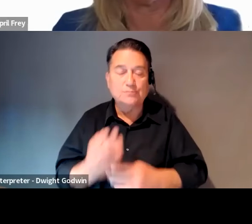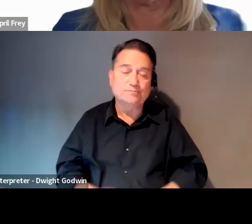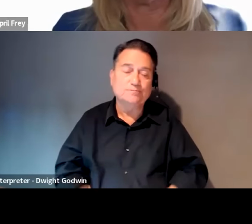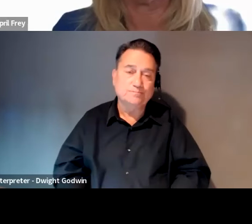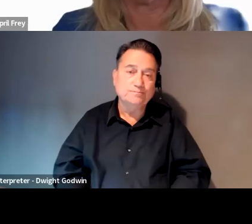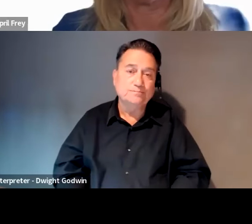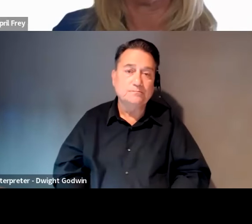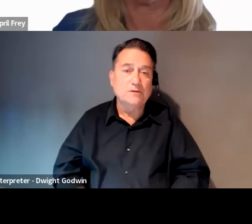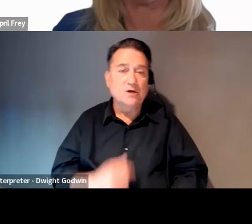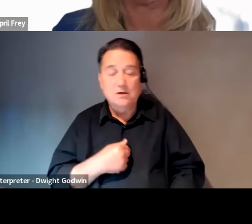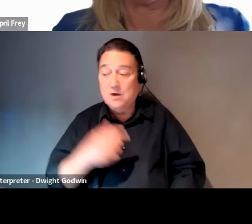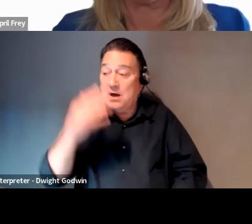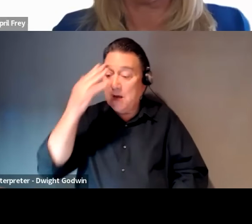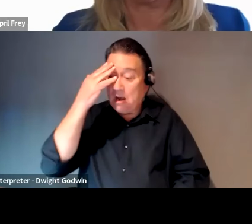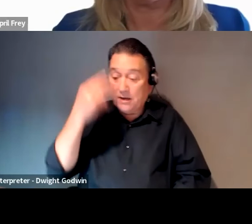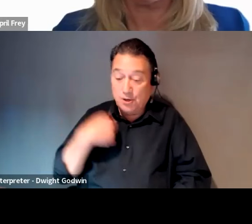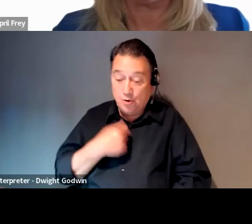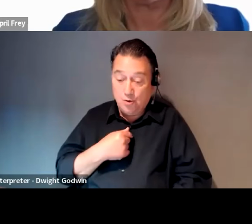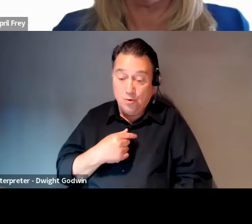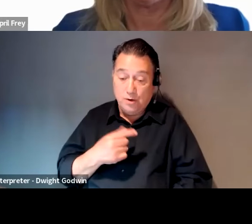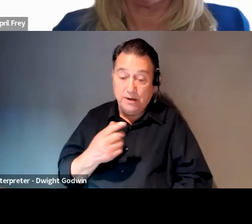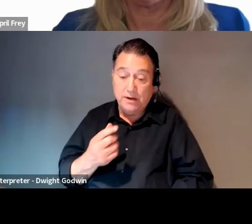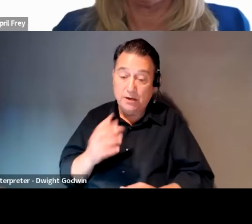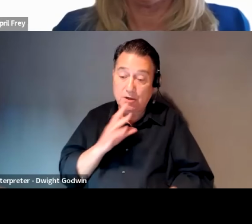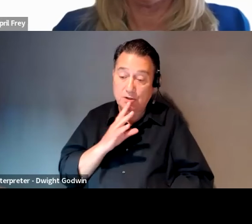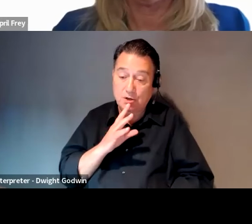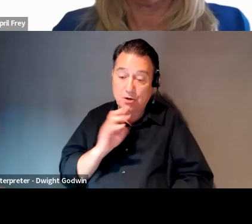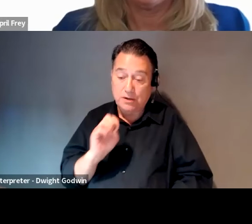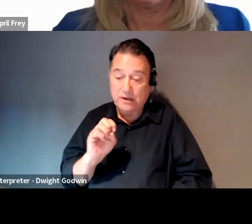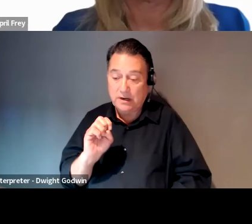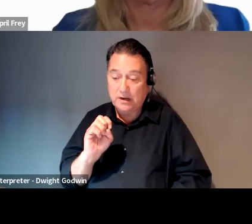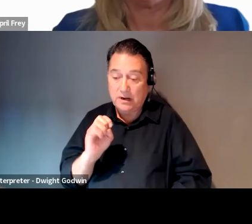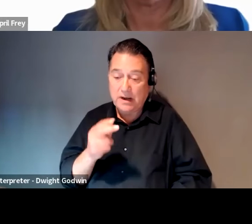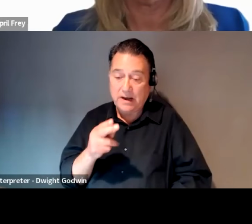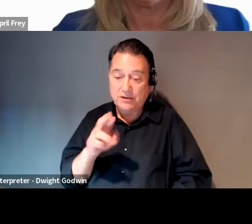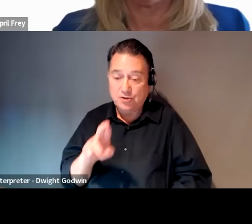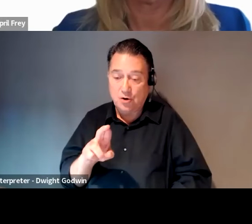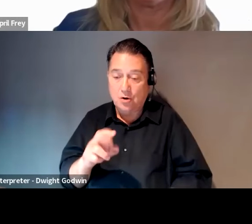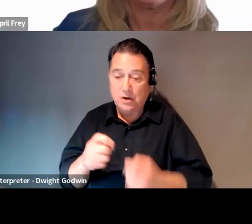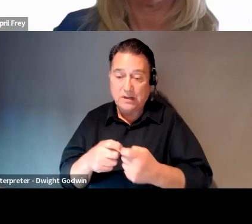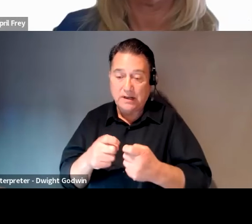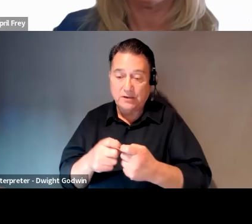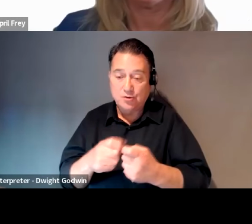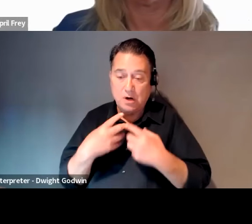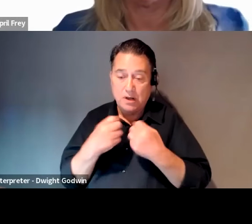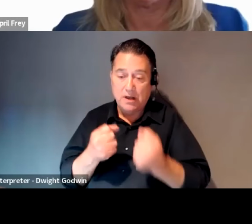And I know we often speak at a lot of acronyms, but EHR, Electronic Health Records, is that acronym for those folks